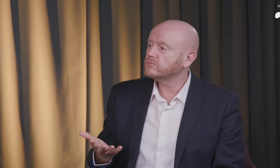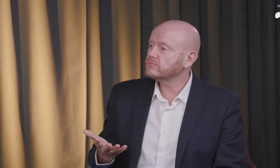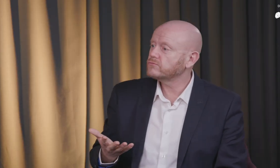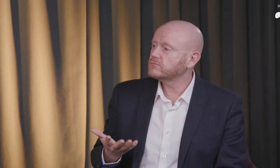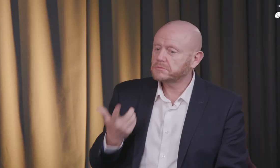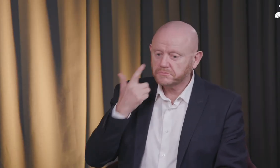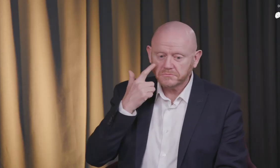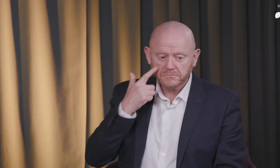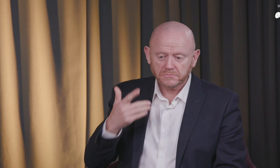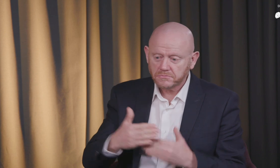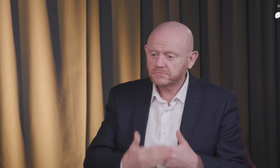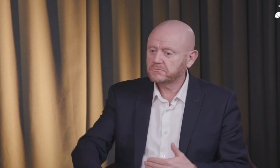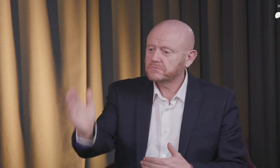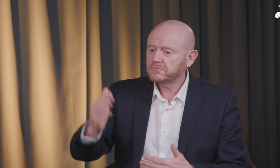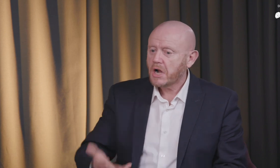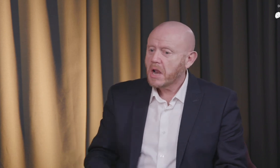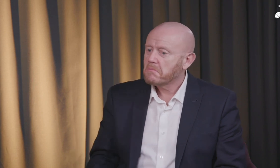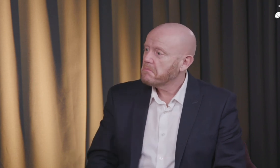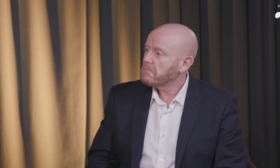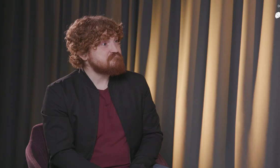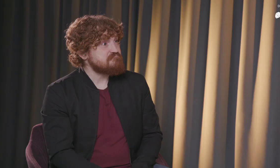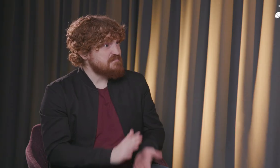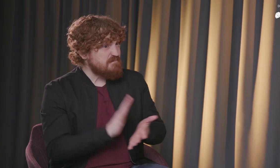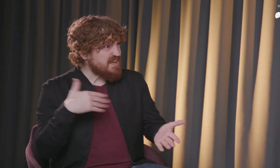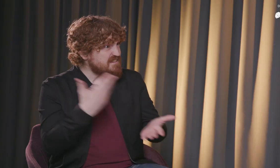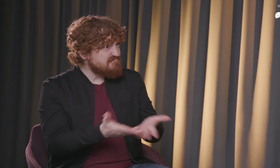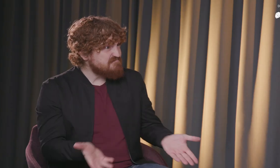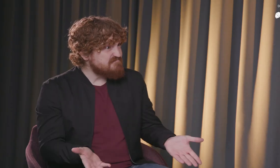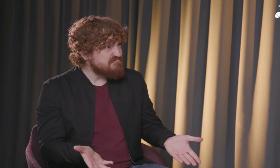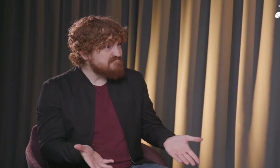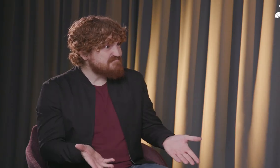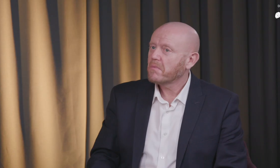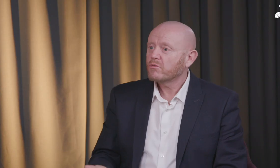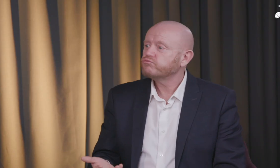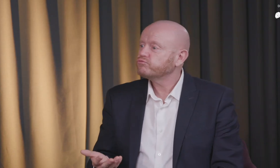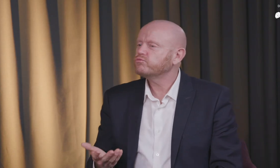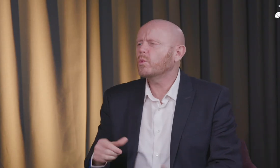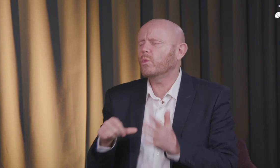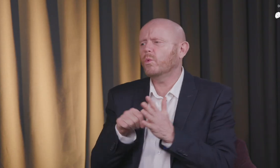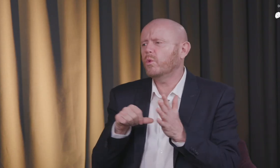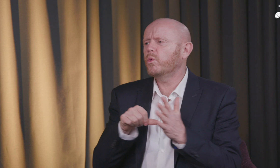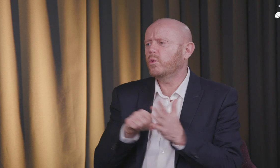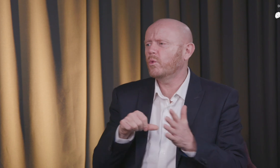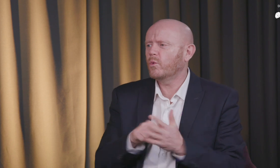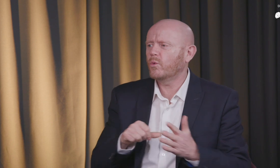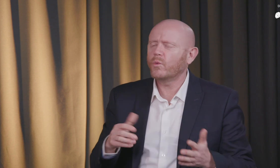and see what the future holds. Have you been happy over the years? Yes, although it’s been difficult.